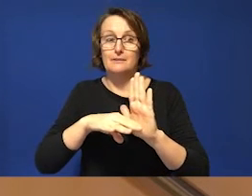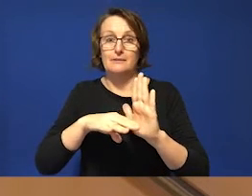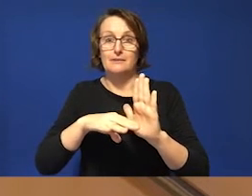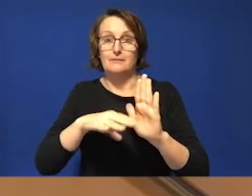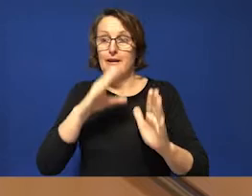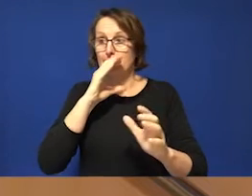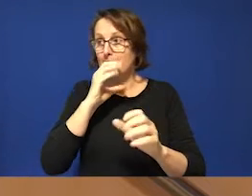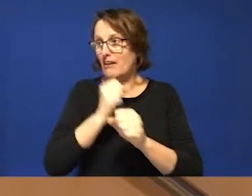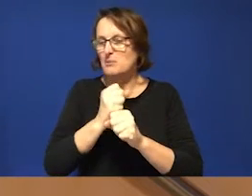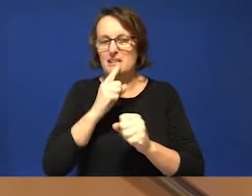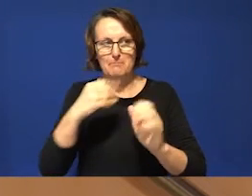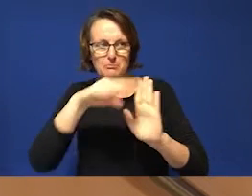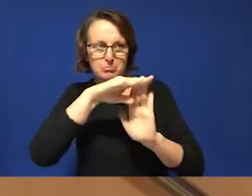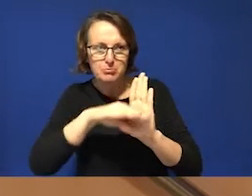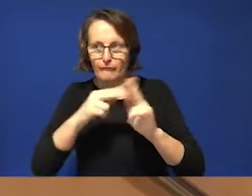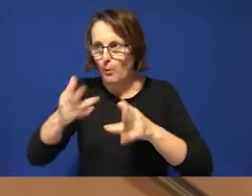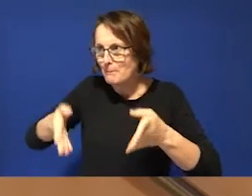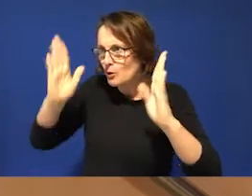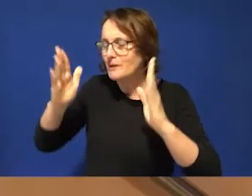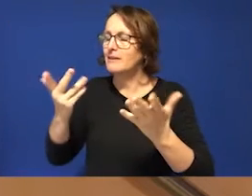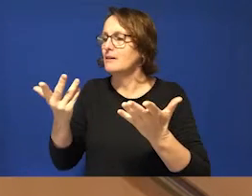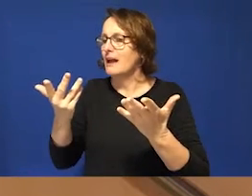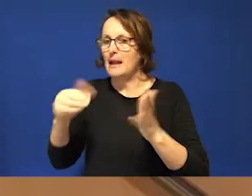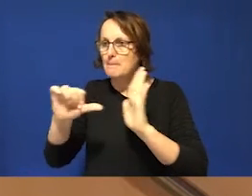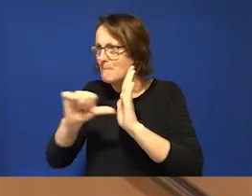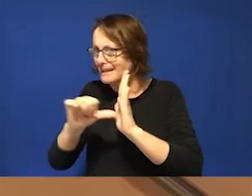and managing the books, how much involvement Peter